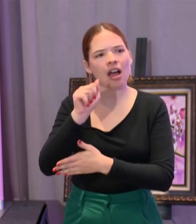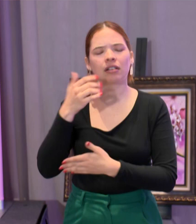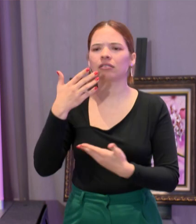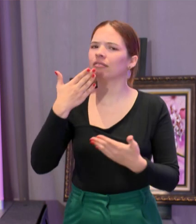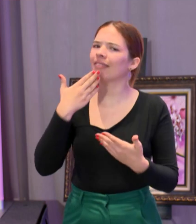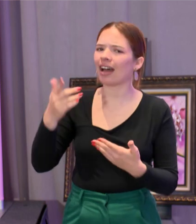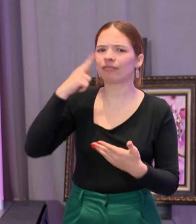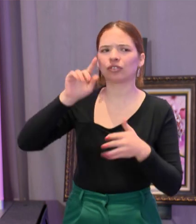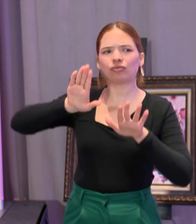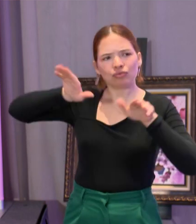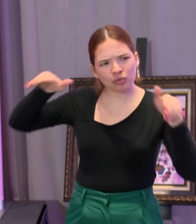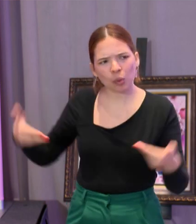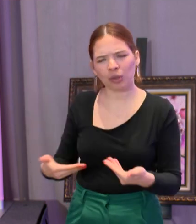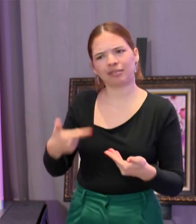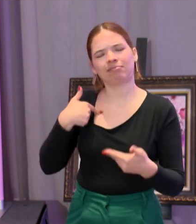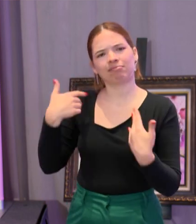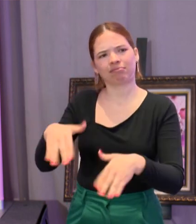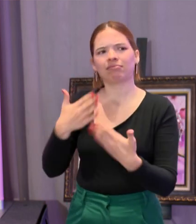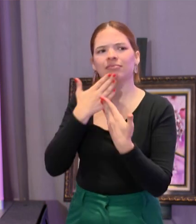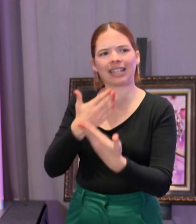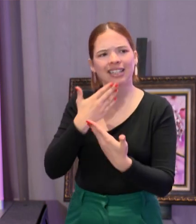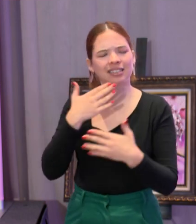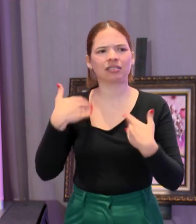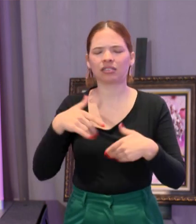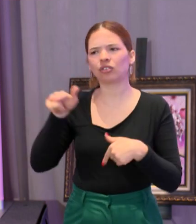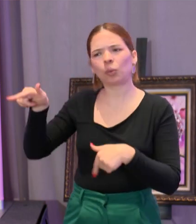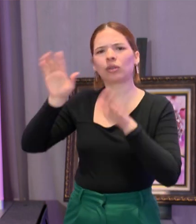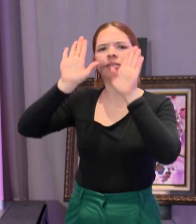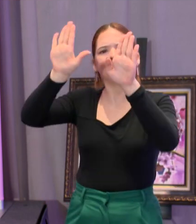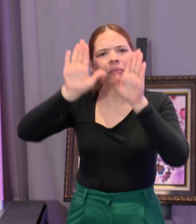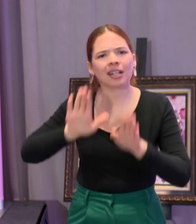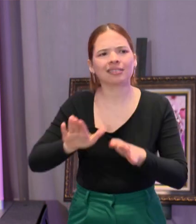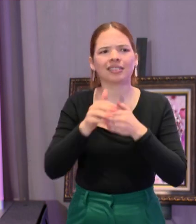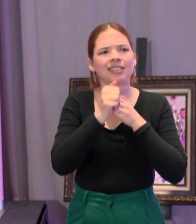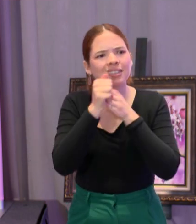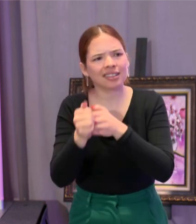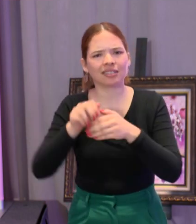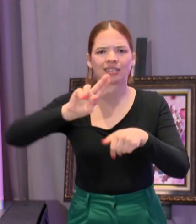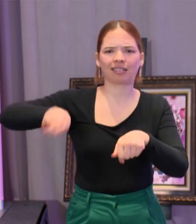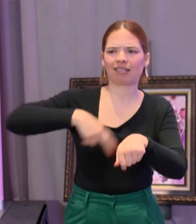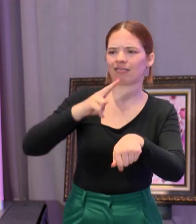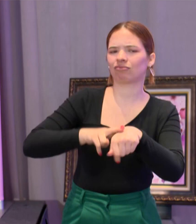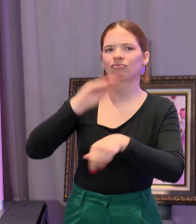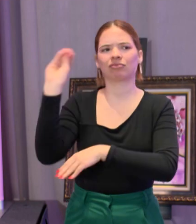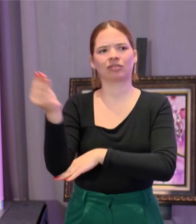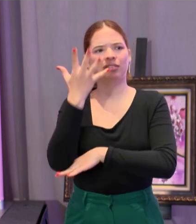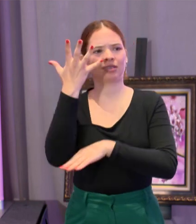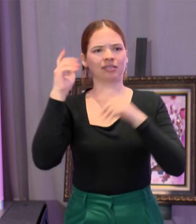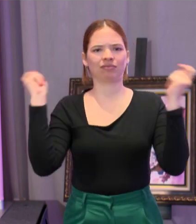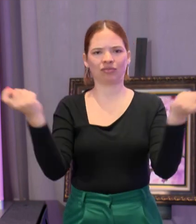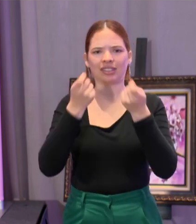YOUR INTRODUCTION AND YOUR WONDERFUL LEADERSHIP OF THE NATIONAL CHERRY BLOSSOM FESTIVAL TEAM.